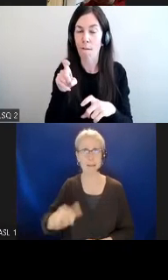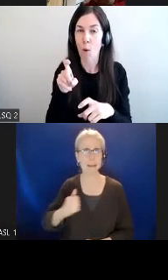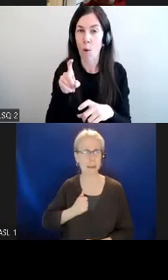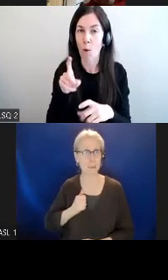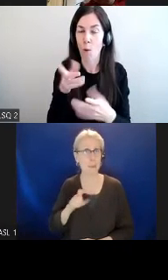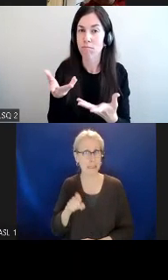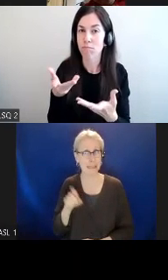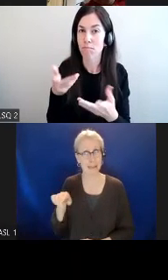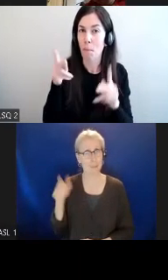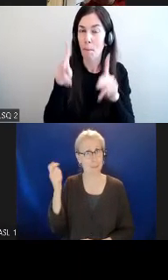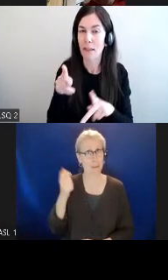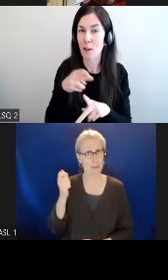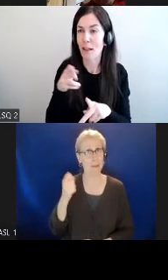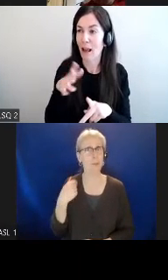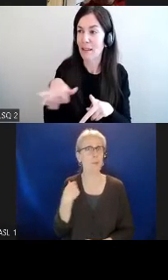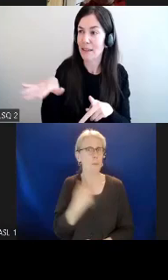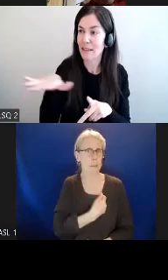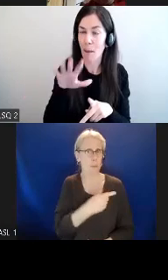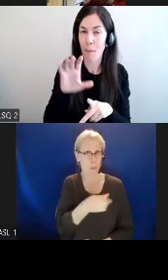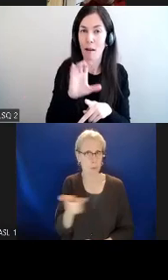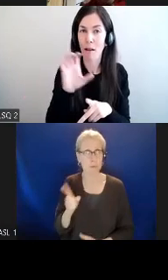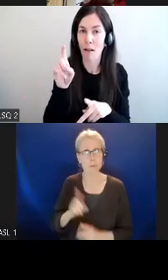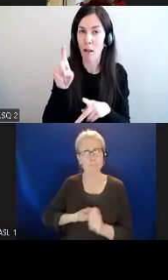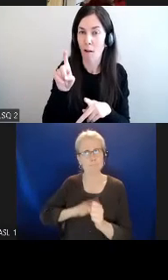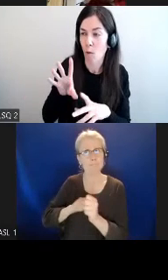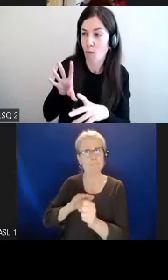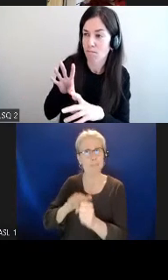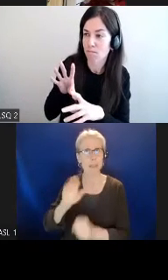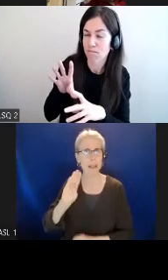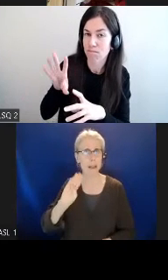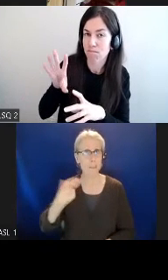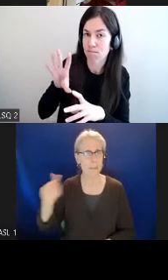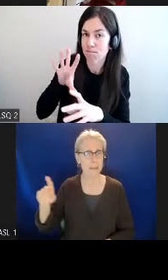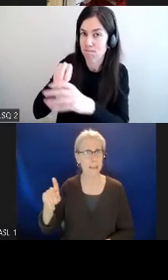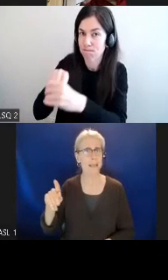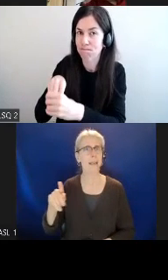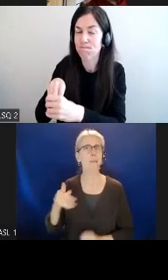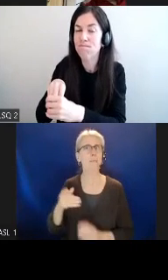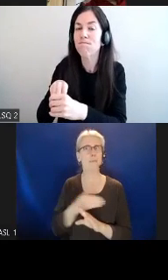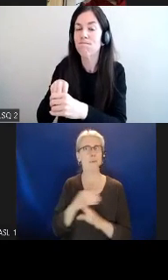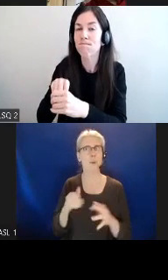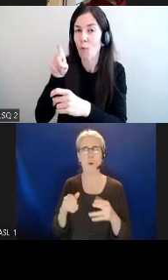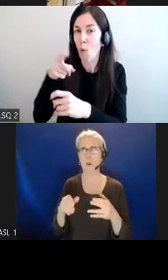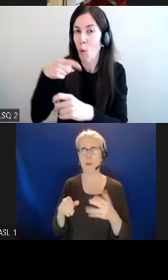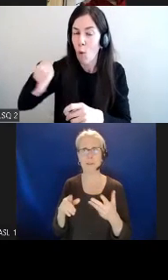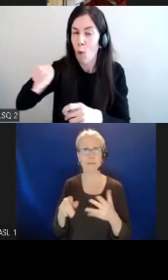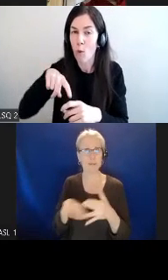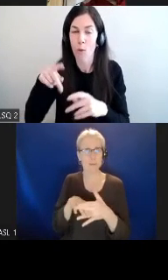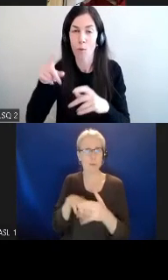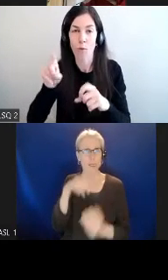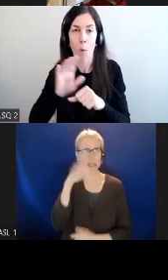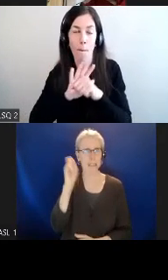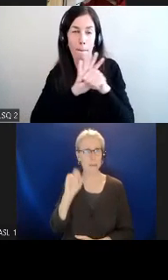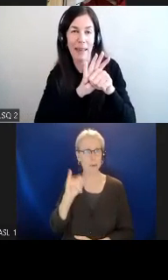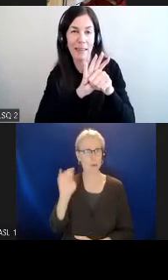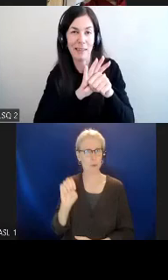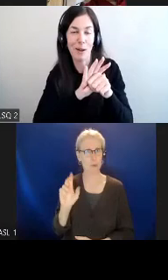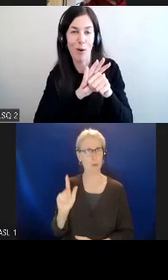PRESSURE ON OUR M.P.s TO TAKE ACTION BEFORE THEY BREAK FOR THE SUMMER ON JUNE 23rd. POVERTY AND